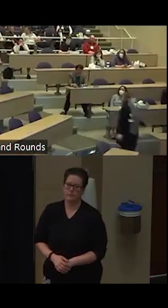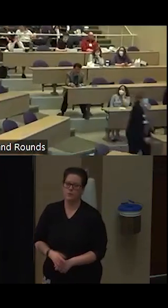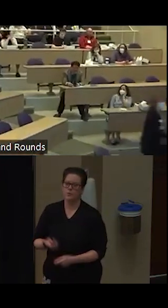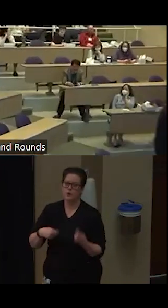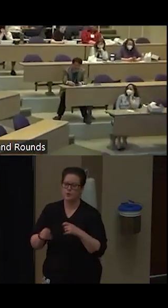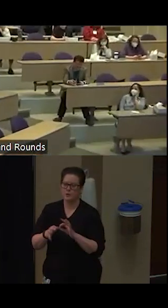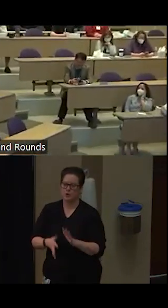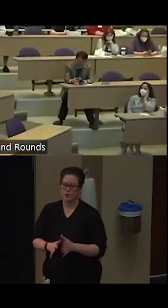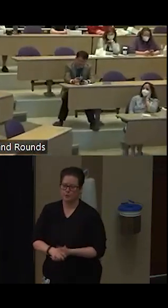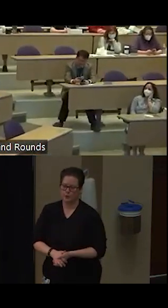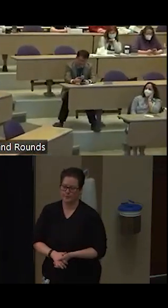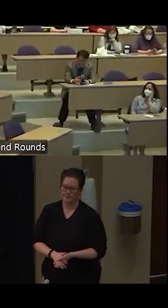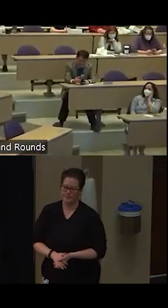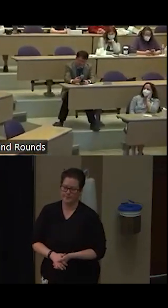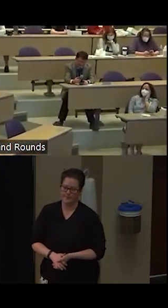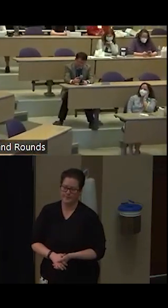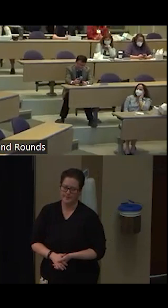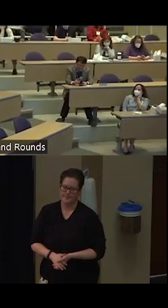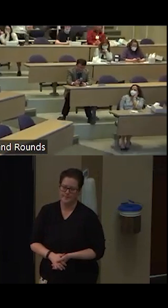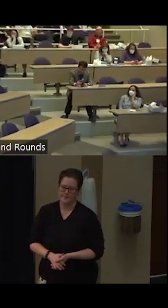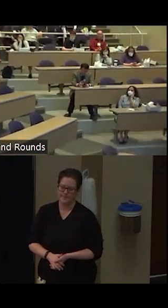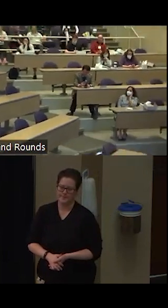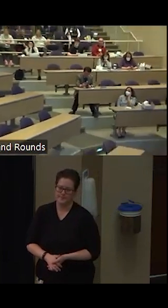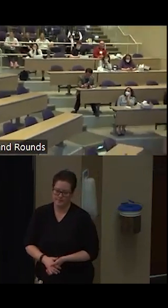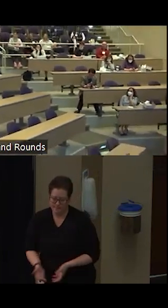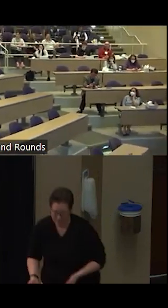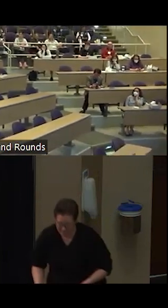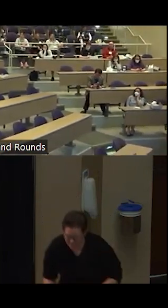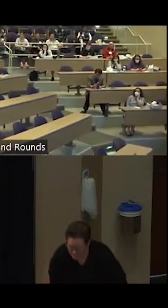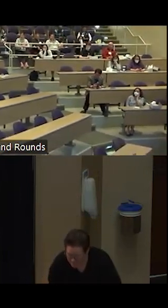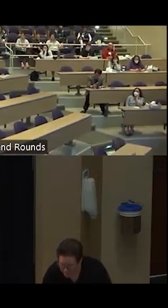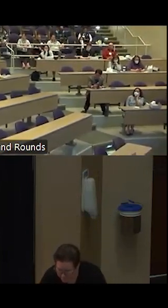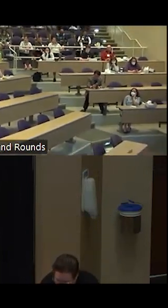hello can you hear me oh now it's on okay good Dr King had asked one of my questions which was the